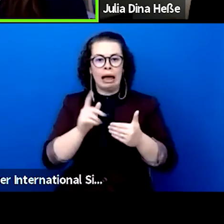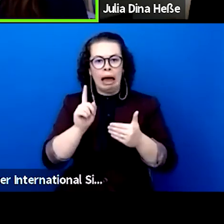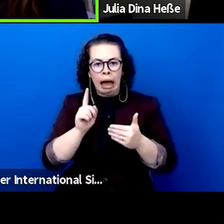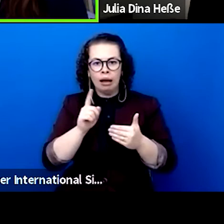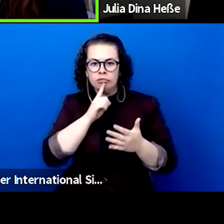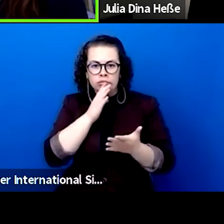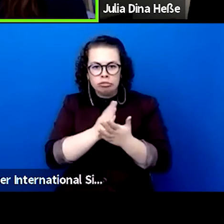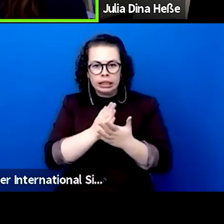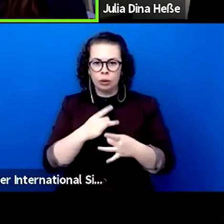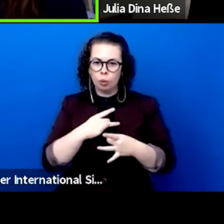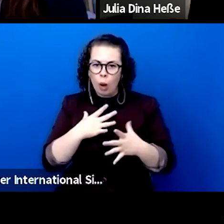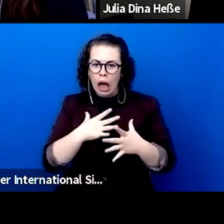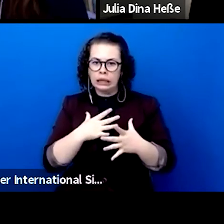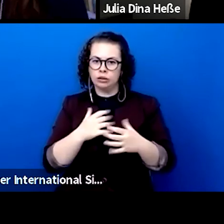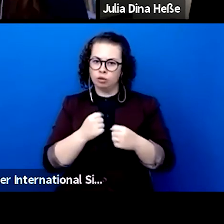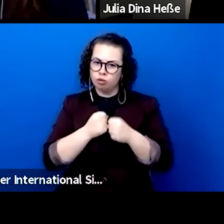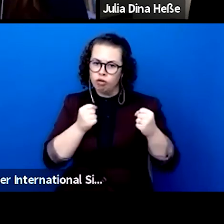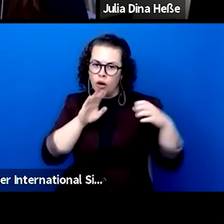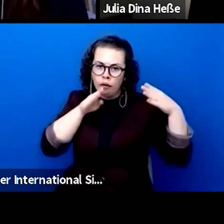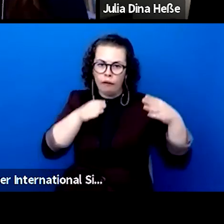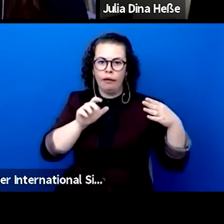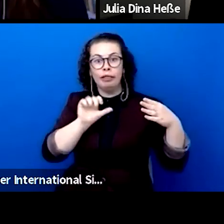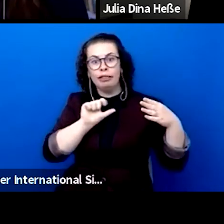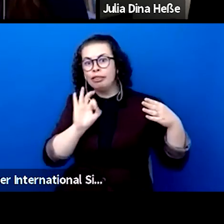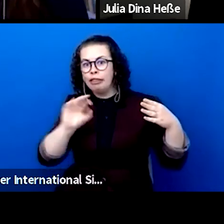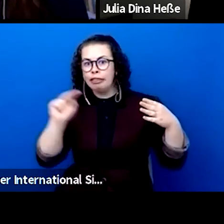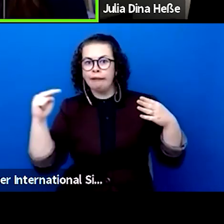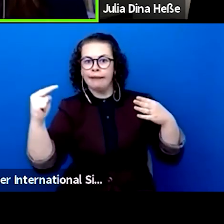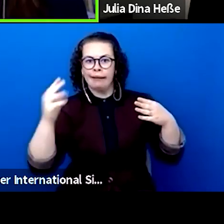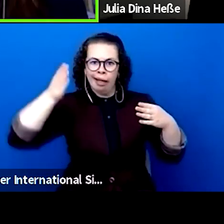on that level, to challenge ourselves also in the ways of working that we find comfortable